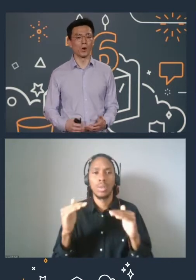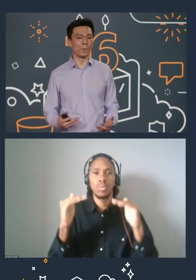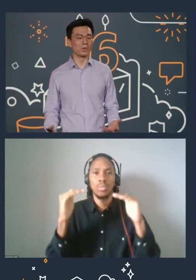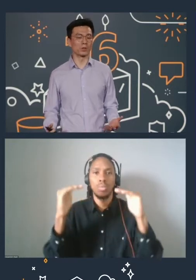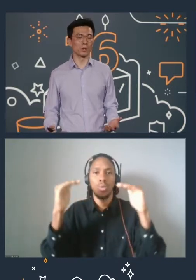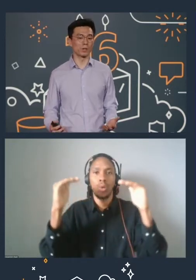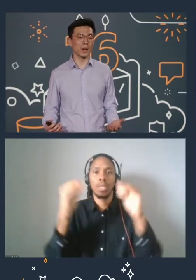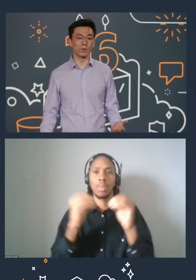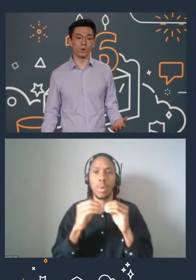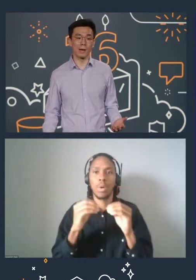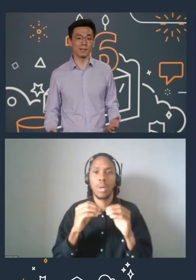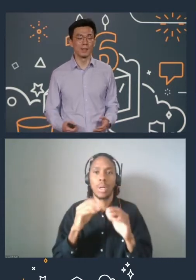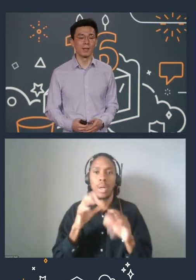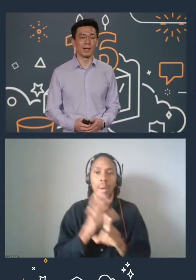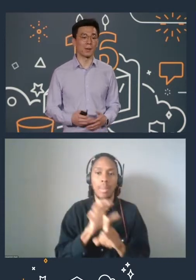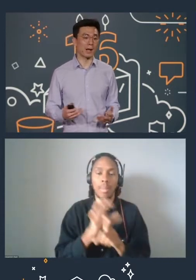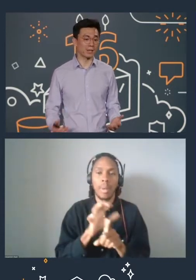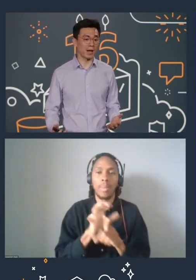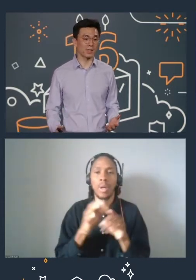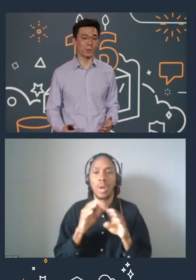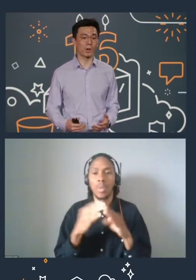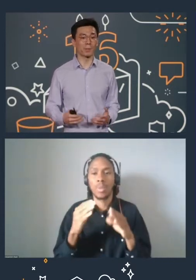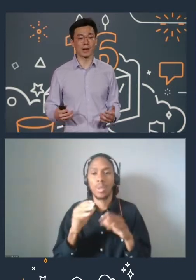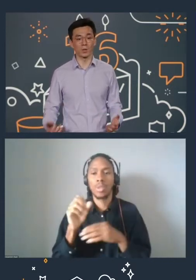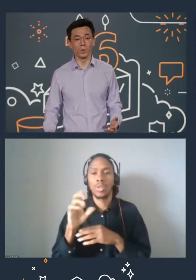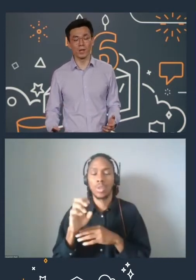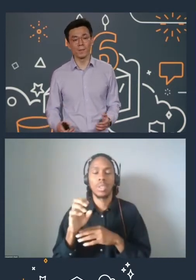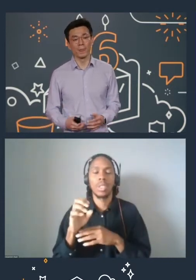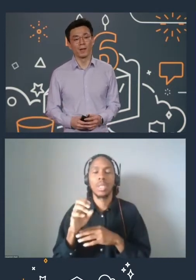open source table formats like Apache Iceberg, Apache Hudi,